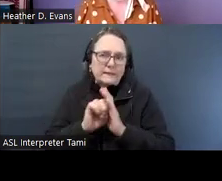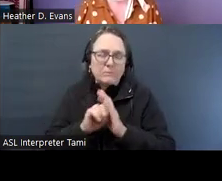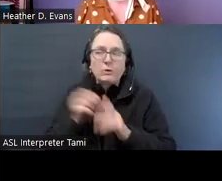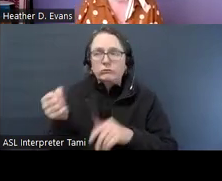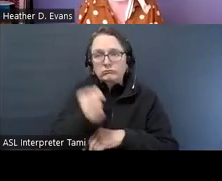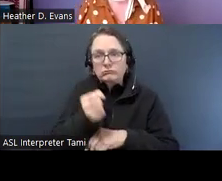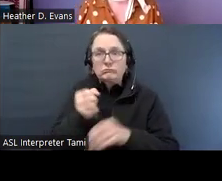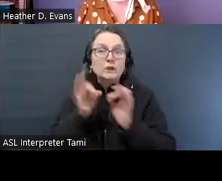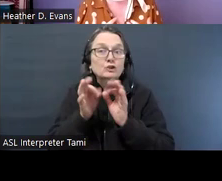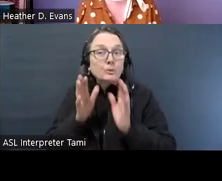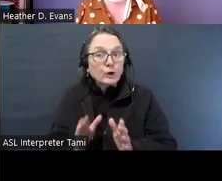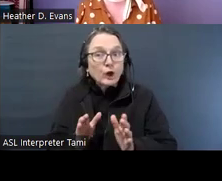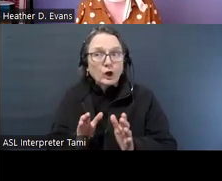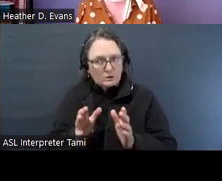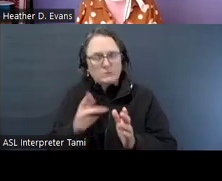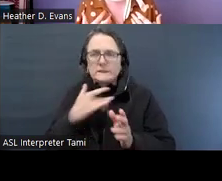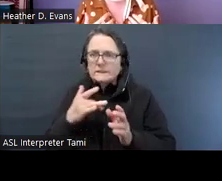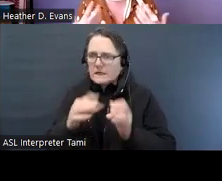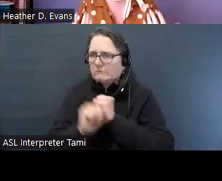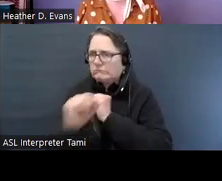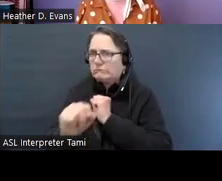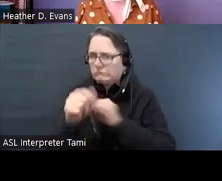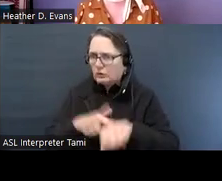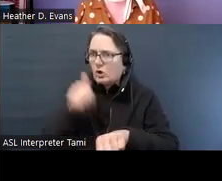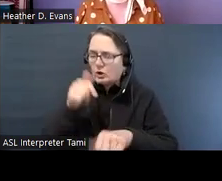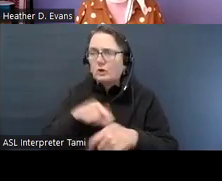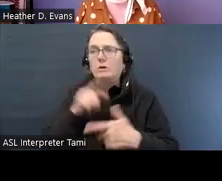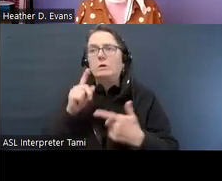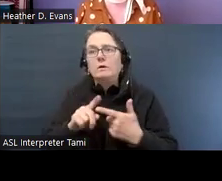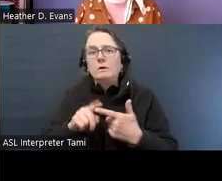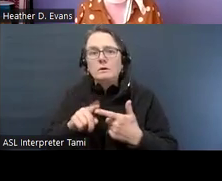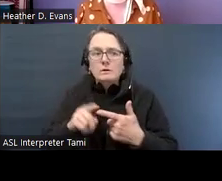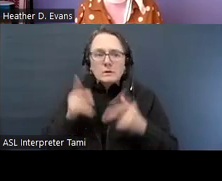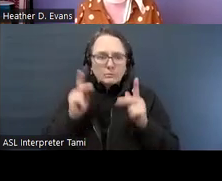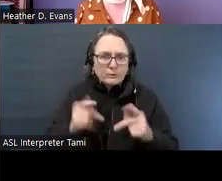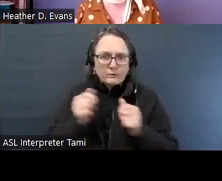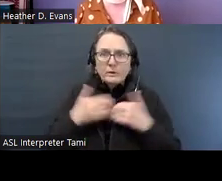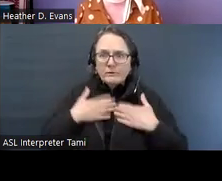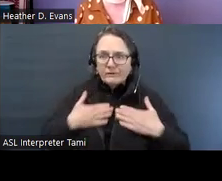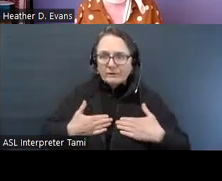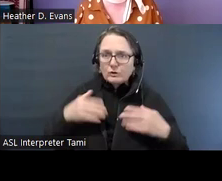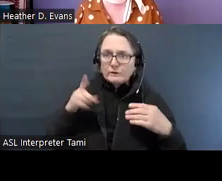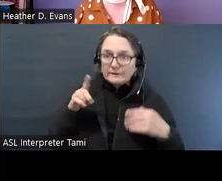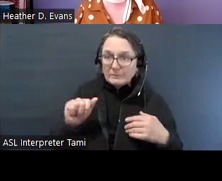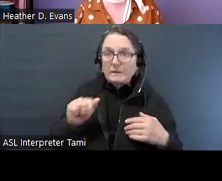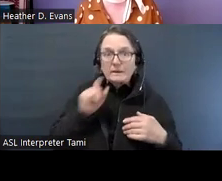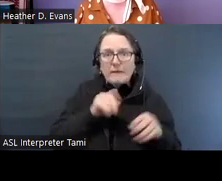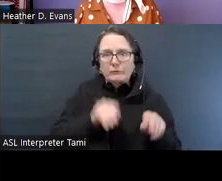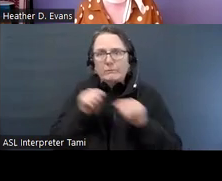in language that is plain enough for, say, a patient with a cognitive or intellectual disability to be able to understand them.